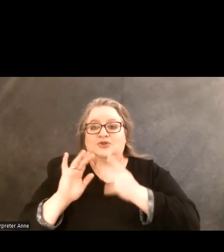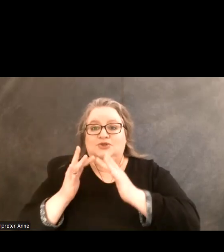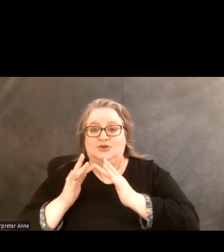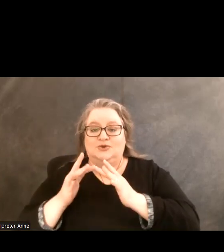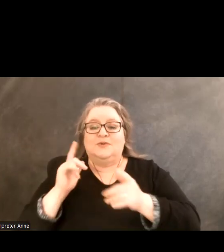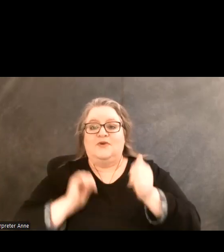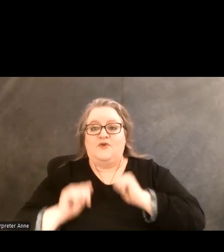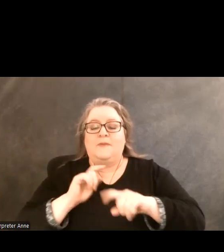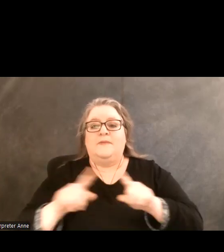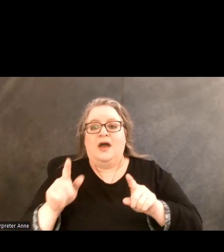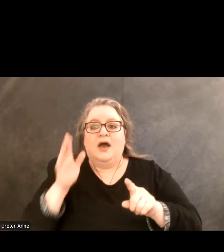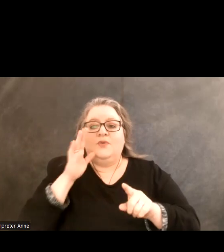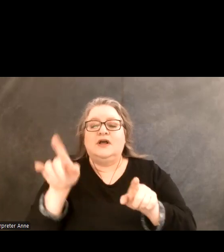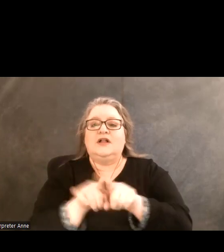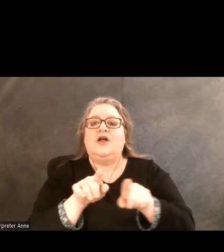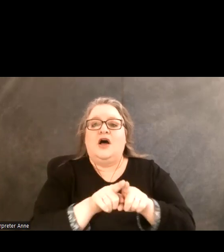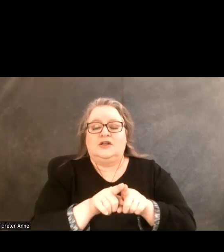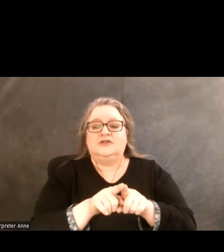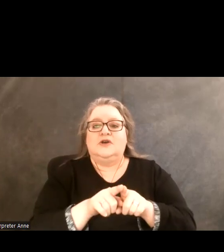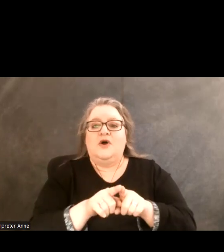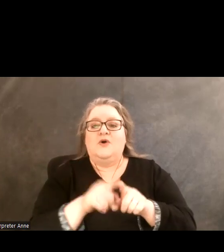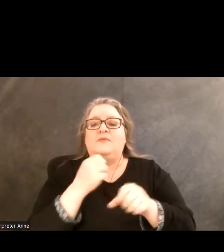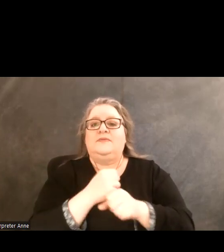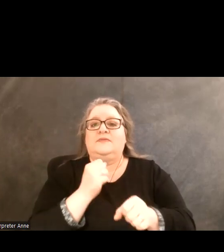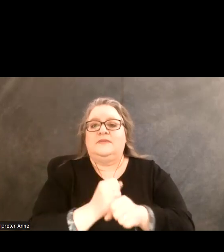but I am also going to be creating some visual art pieces